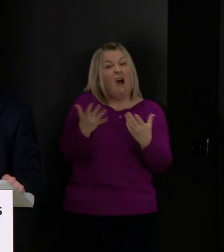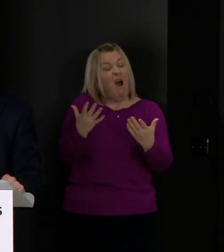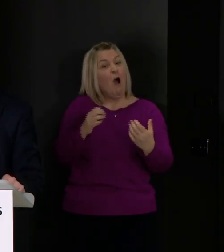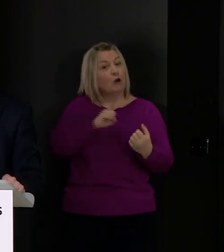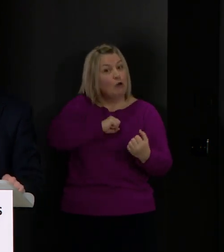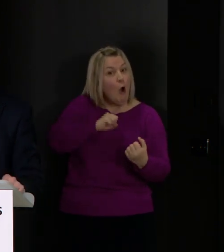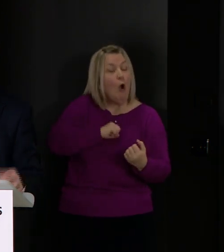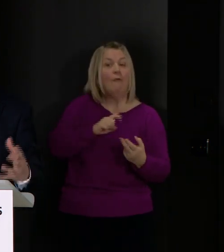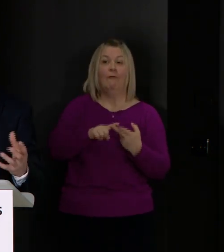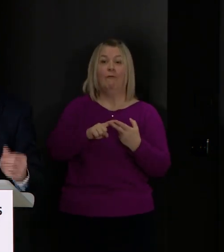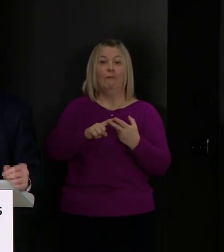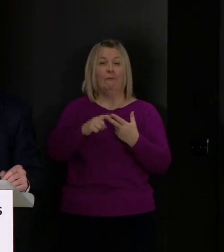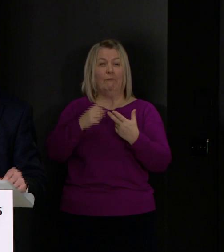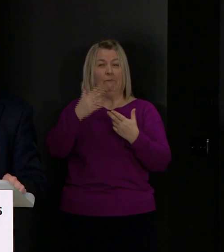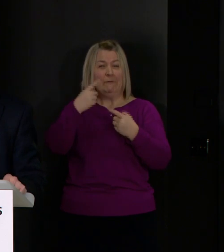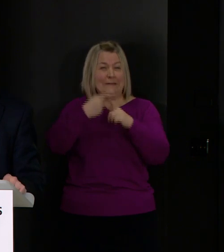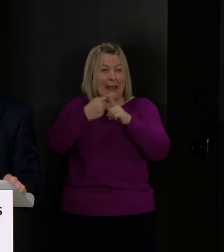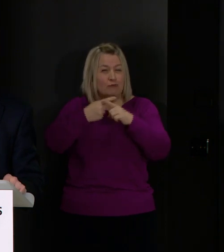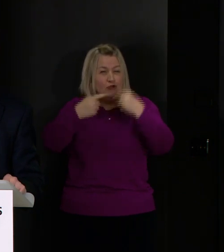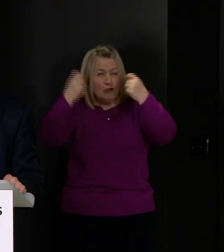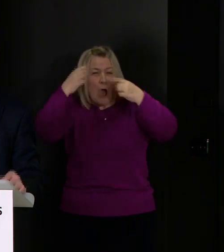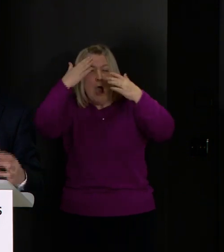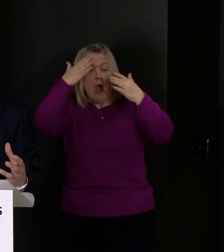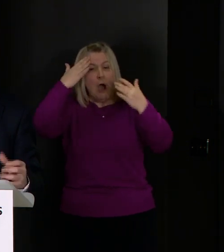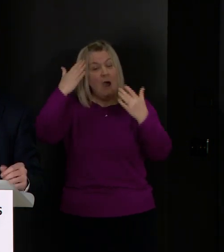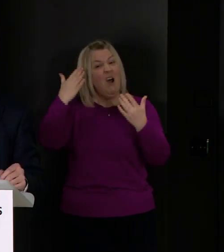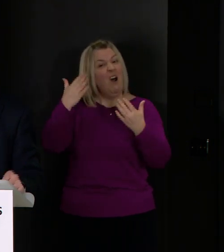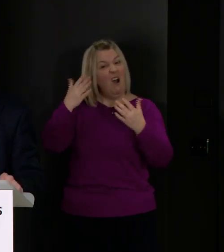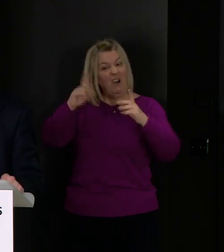fever will be able to manage your symptoms very easily at home using